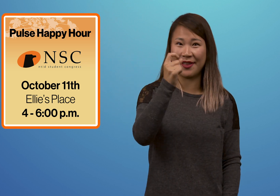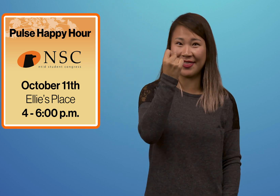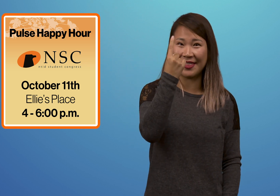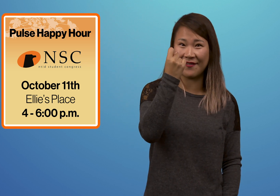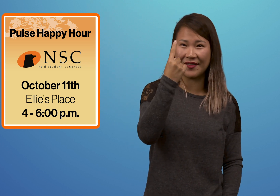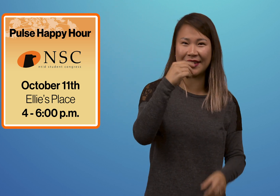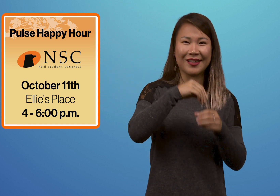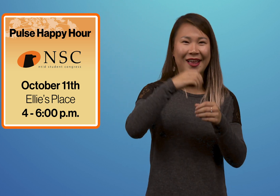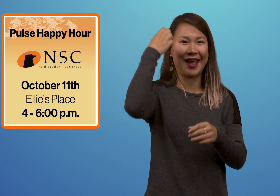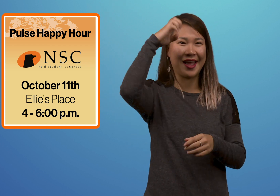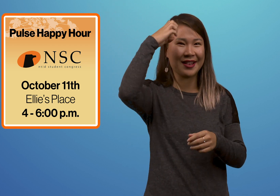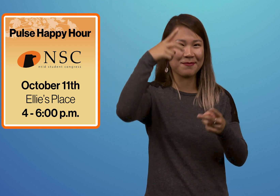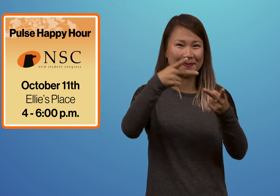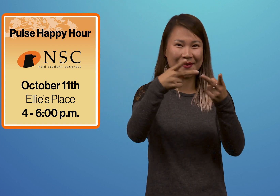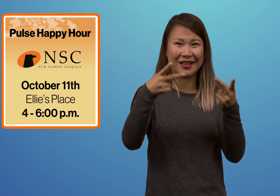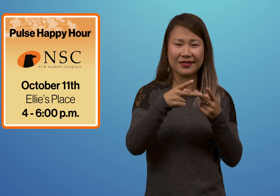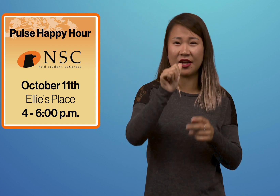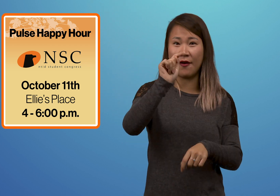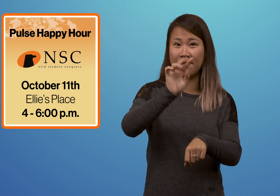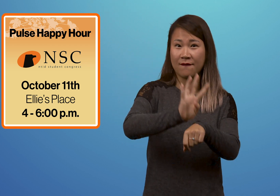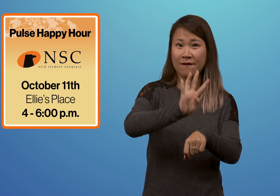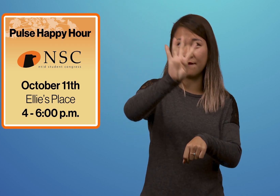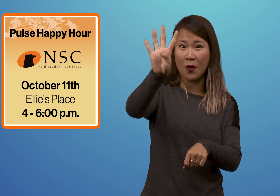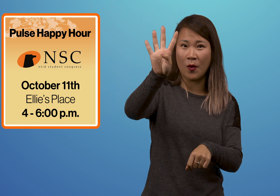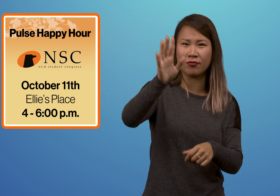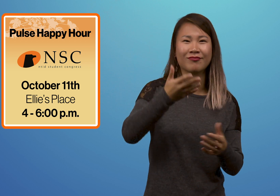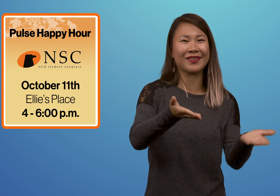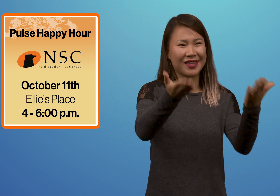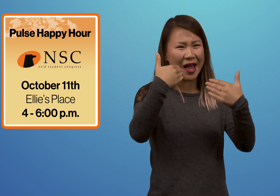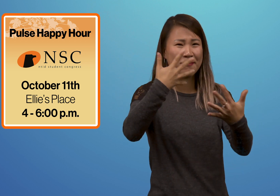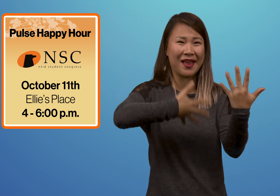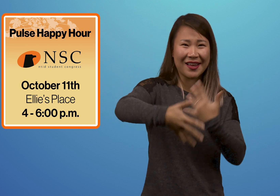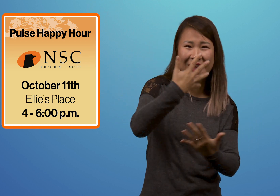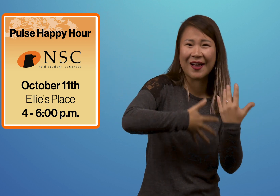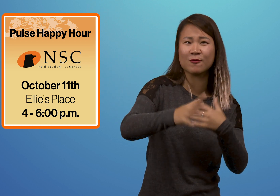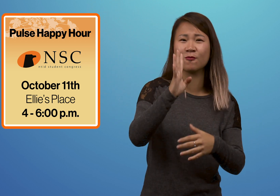It’s coming up on October 11, in Ellie’s Place at 4 p.m.